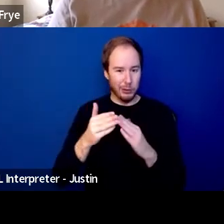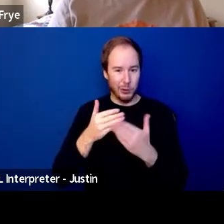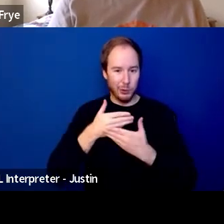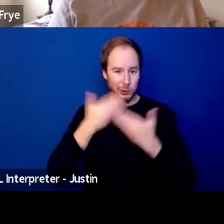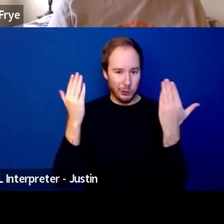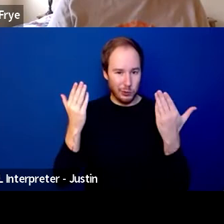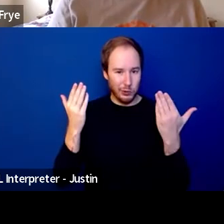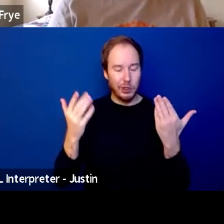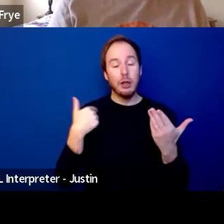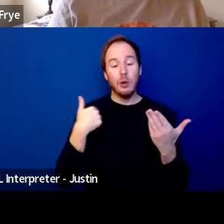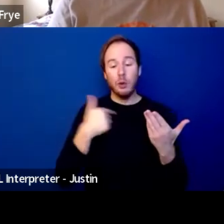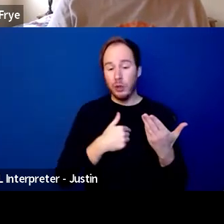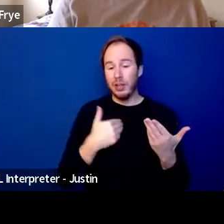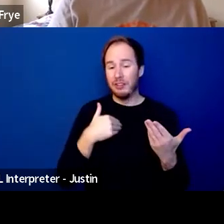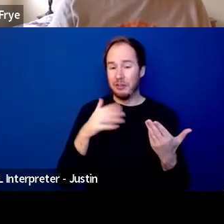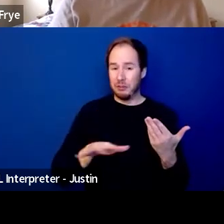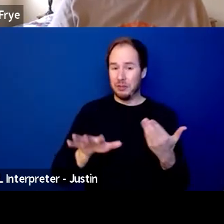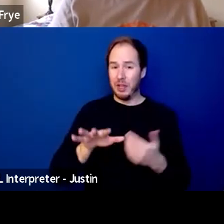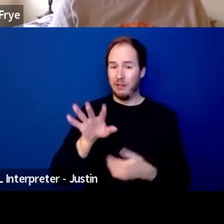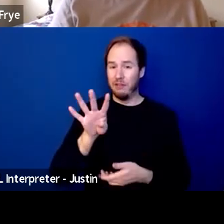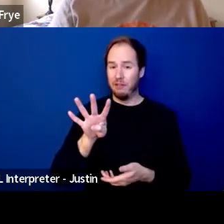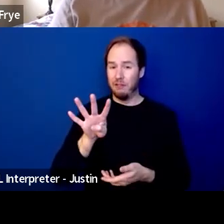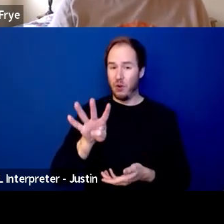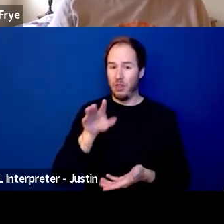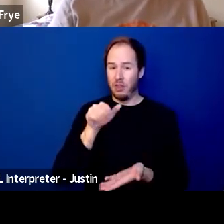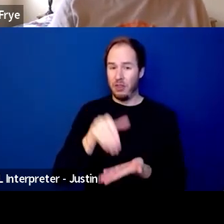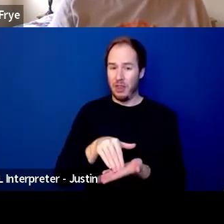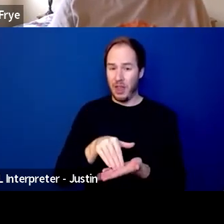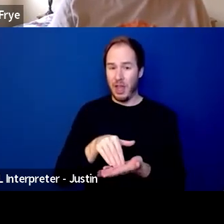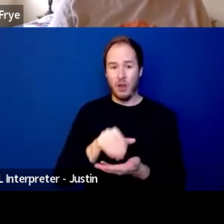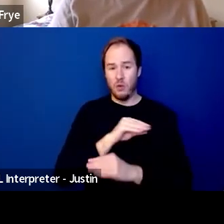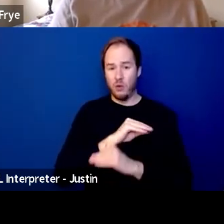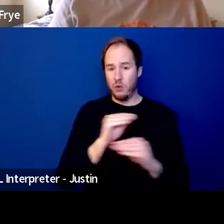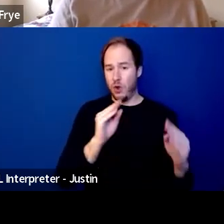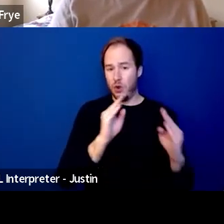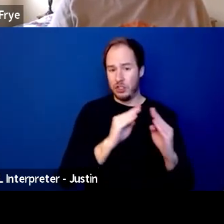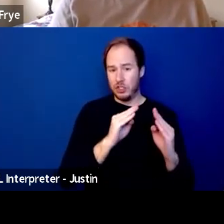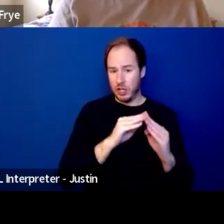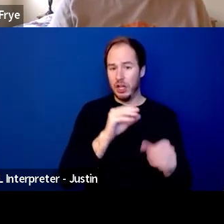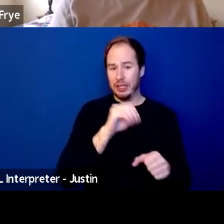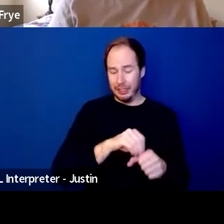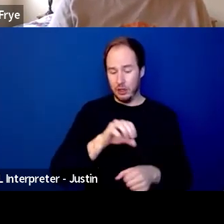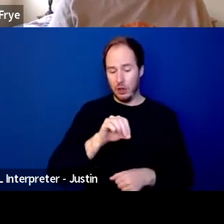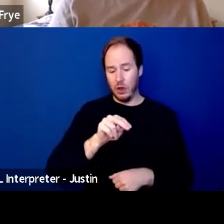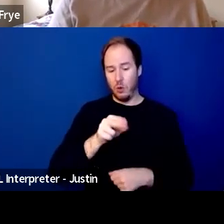We have approximately 4,000 unsheltered individuals on Oahu who I think